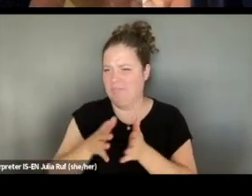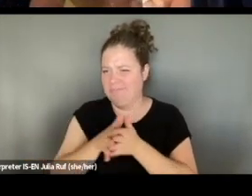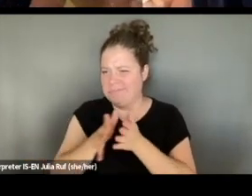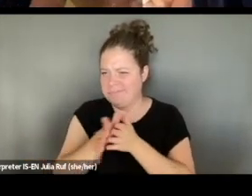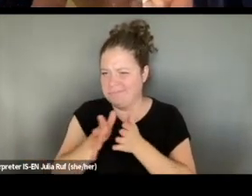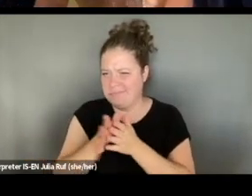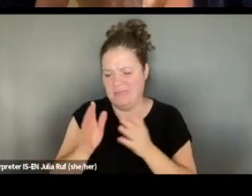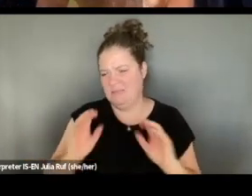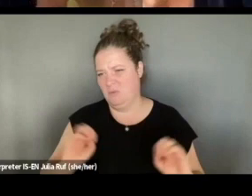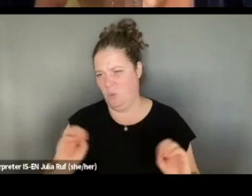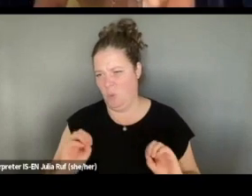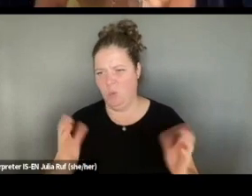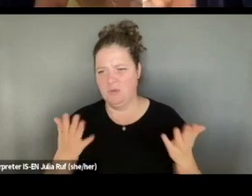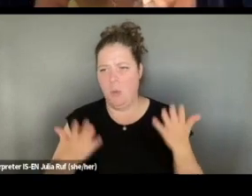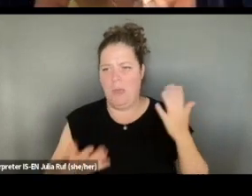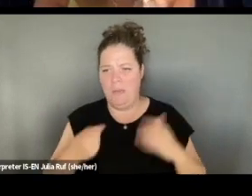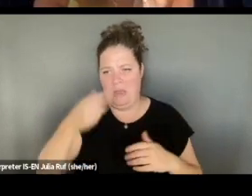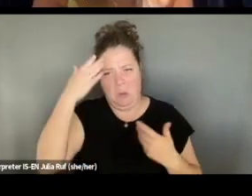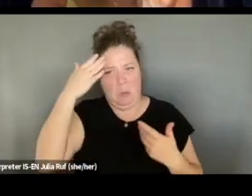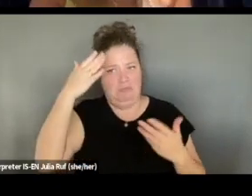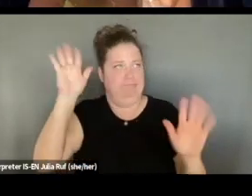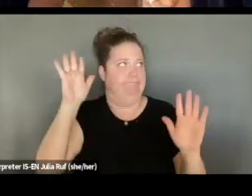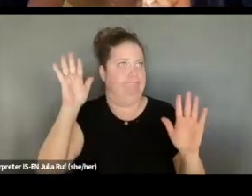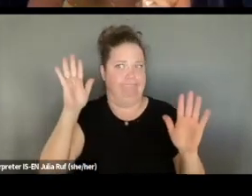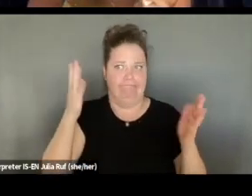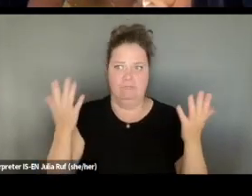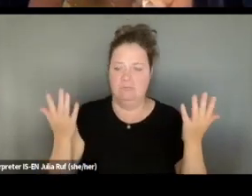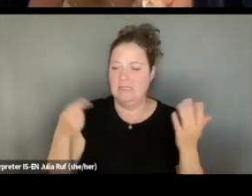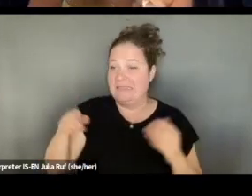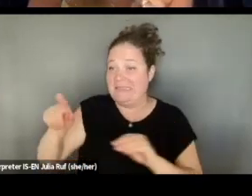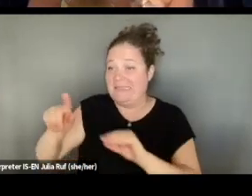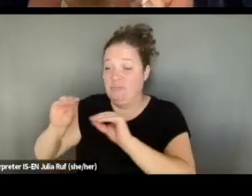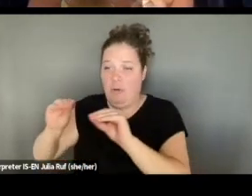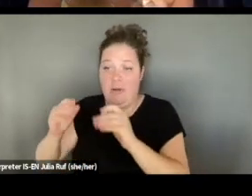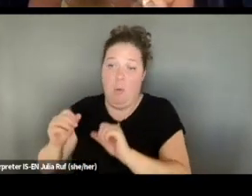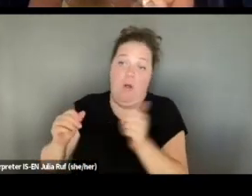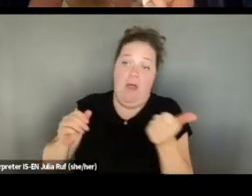probably won't know, but you can think about another training, even if it's